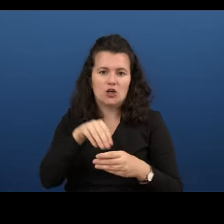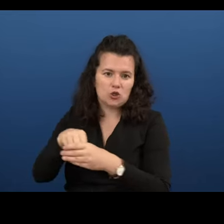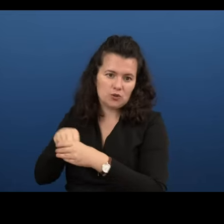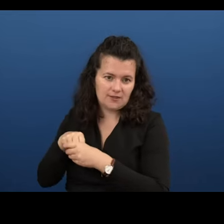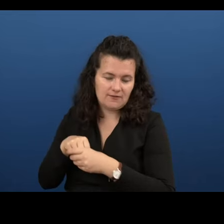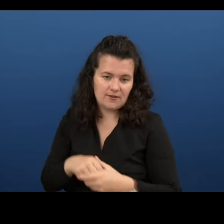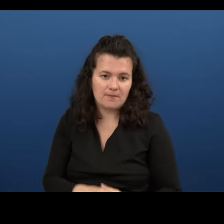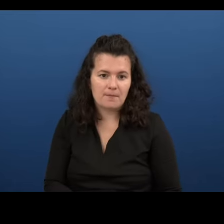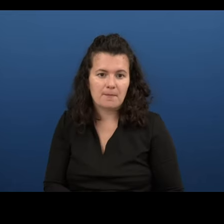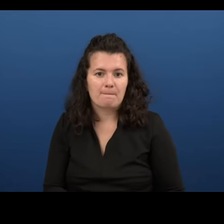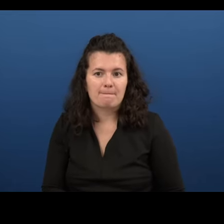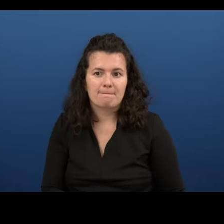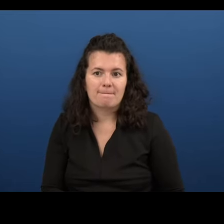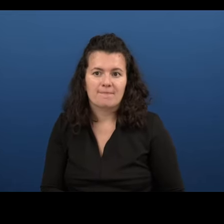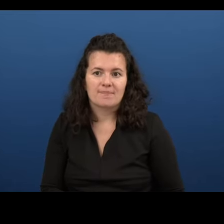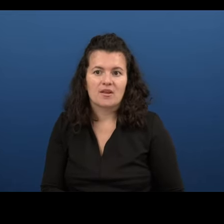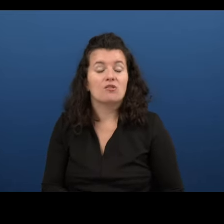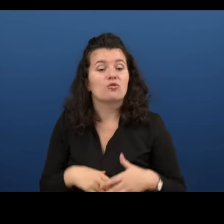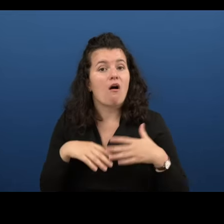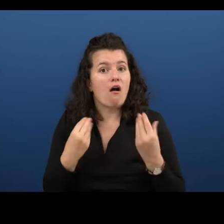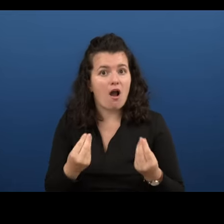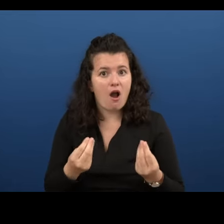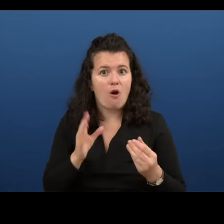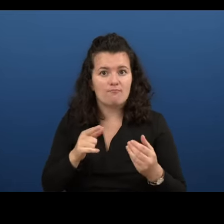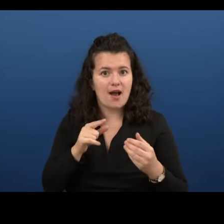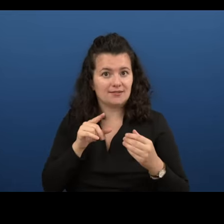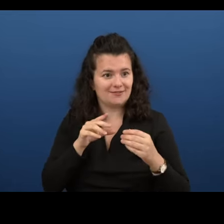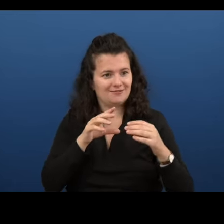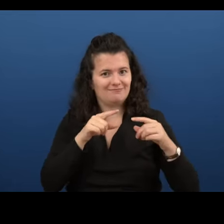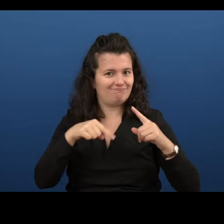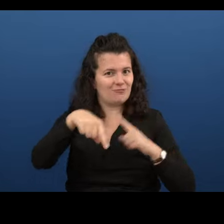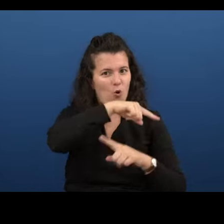is to do a joint work plan, where we can hold each other to account. And we believe that